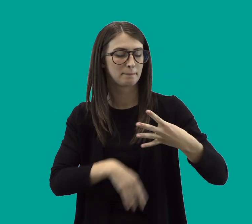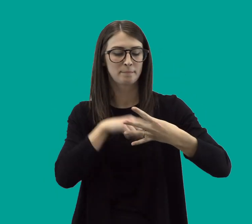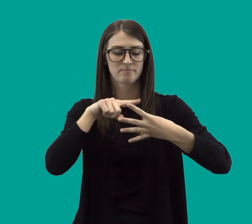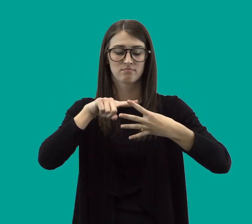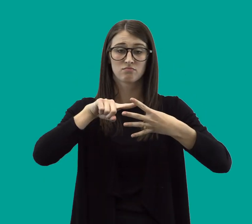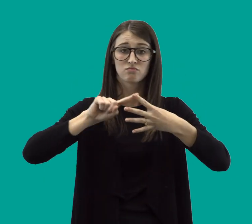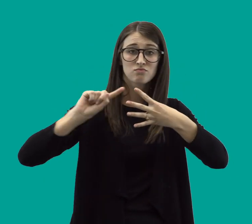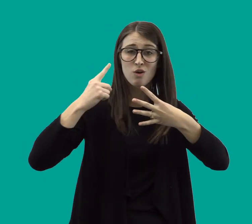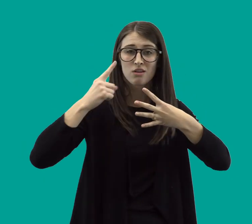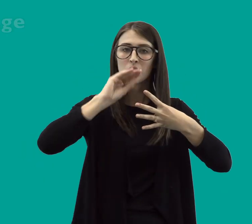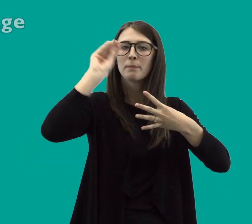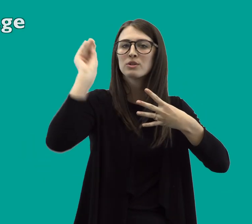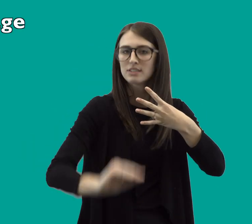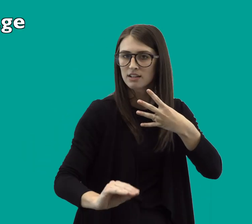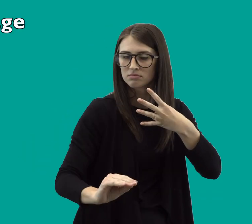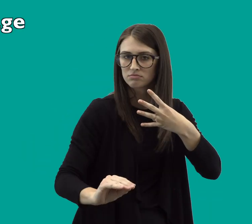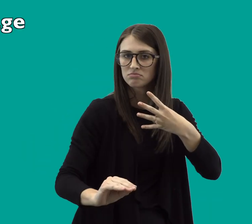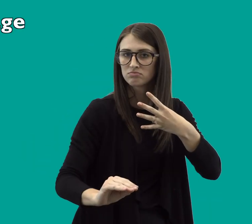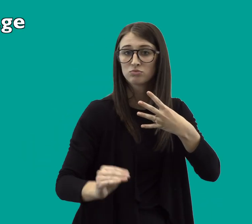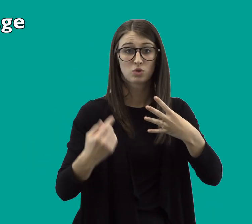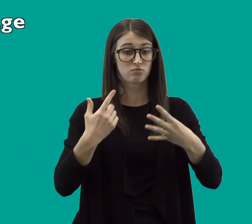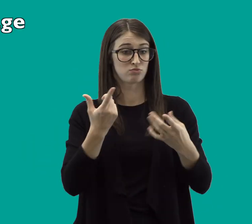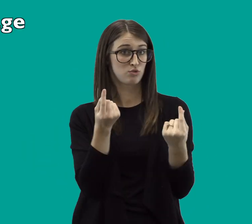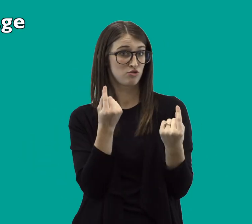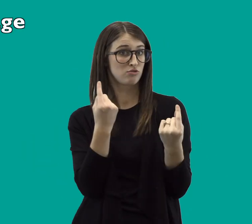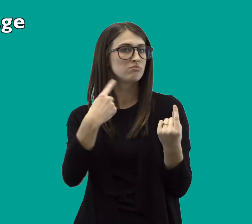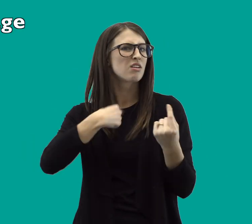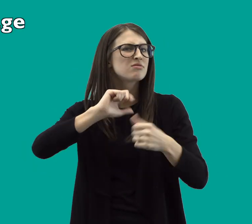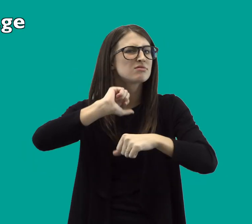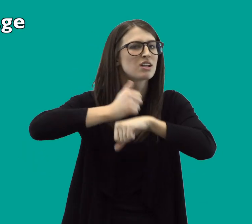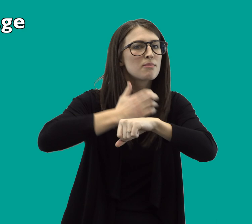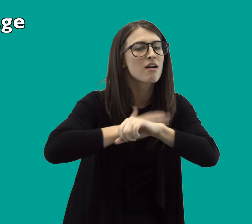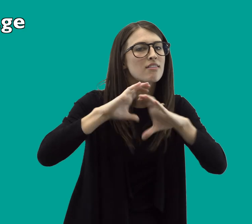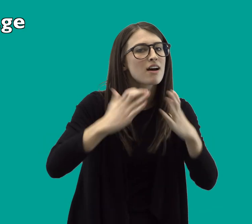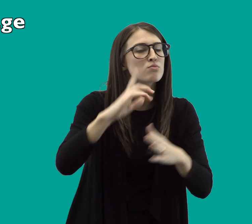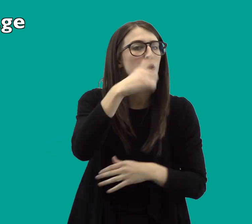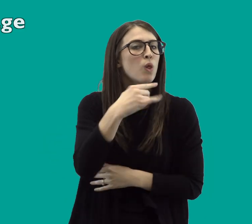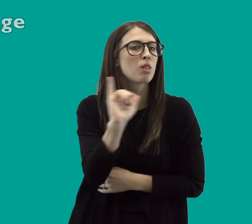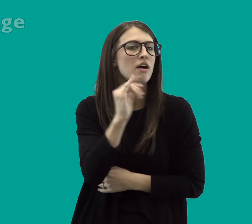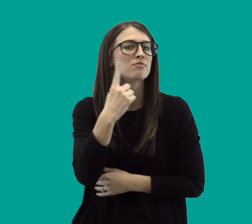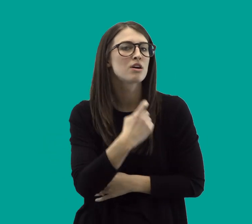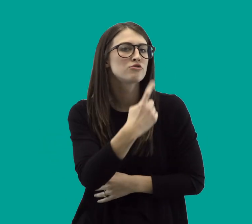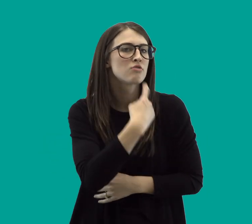The first example is percentage. I set up my classroom to look like a restaurant.